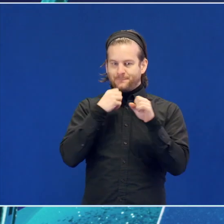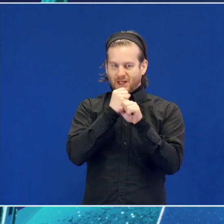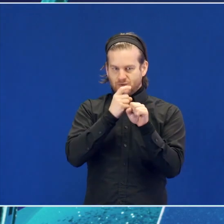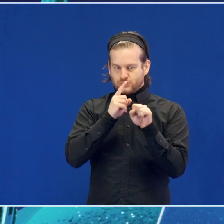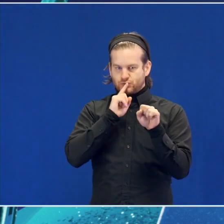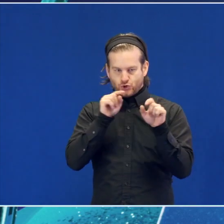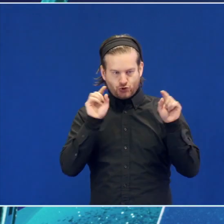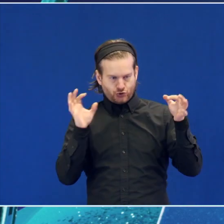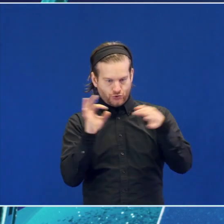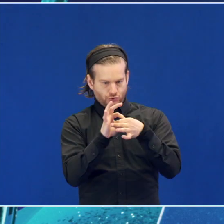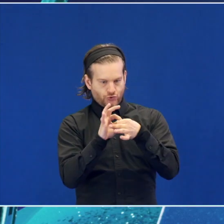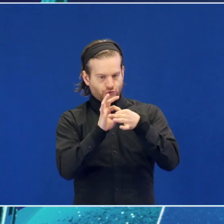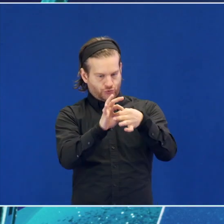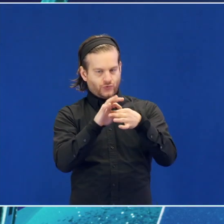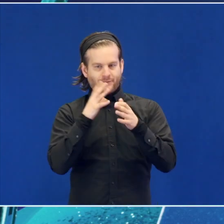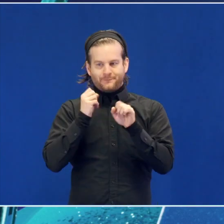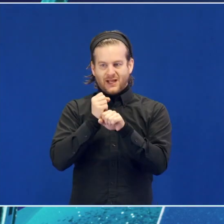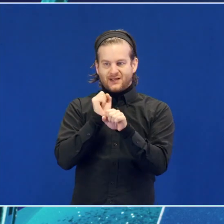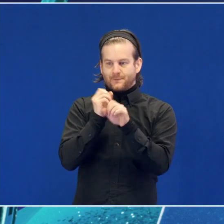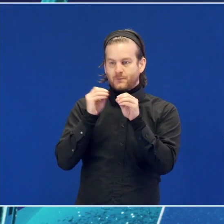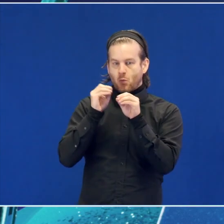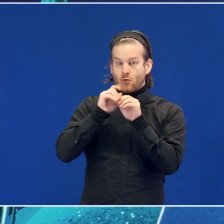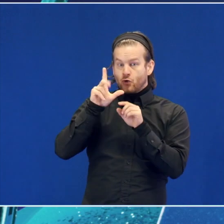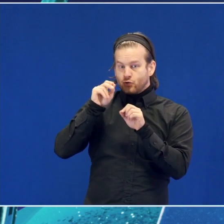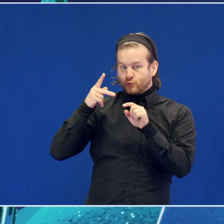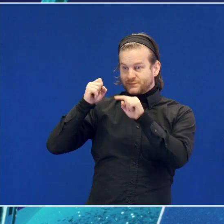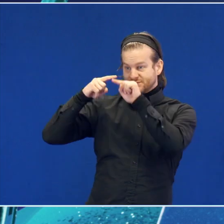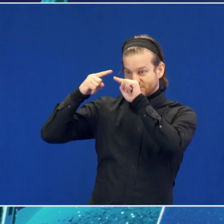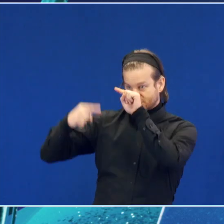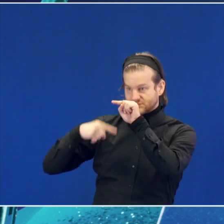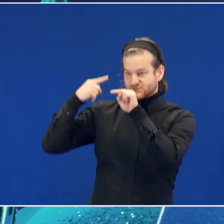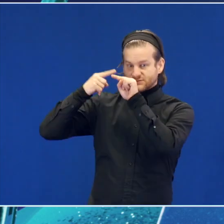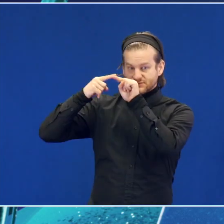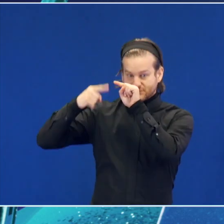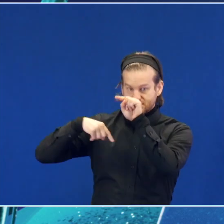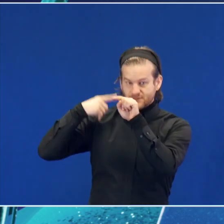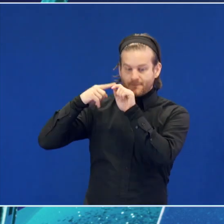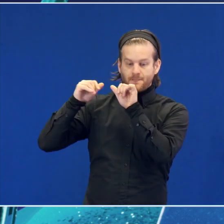where the human gets pulled into it, and when they don't.